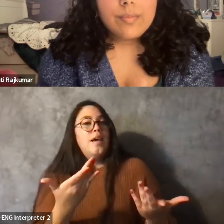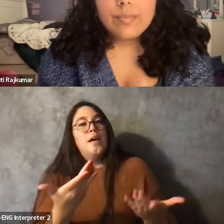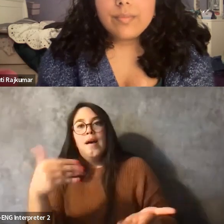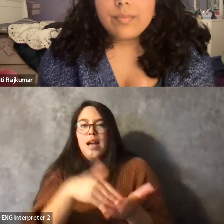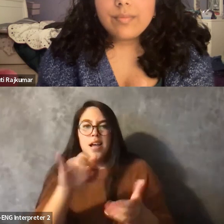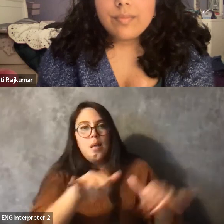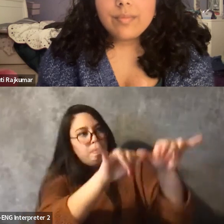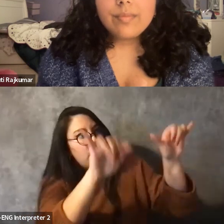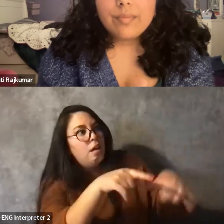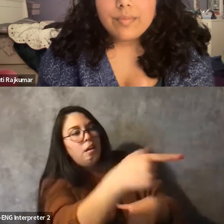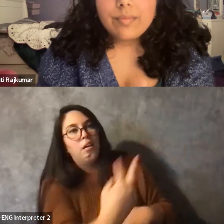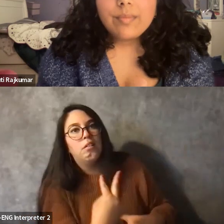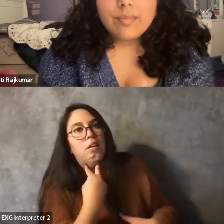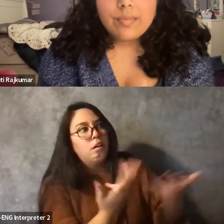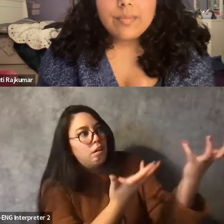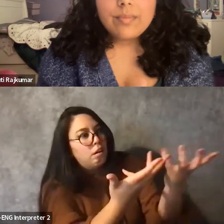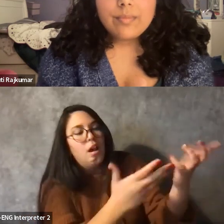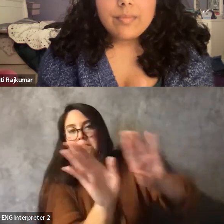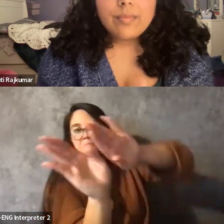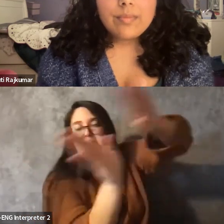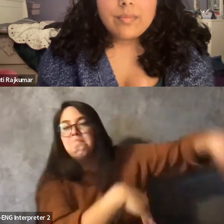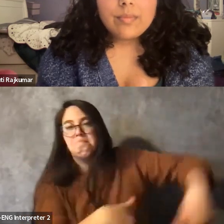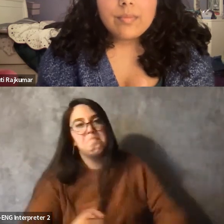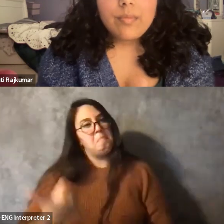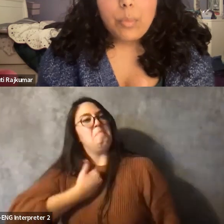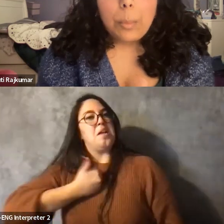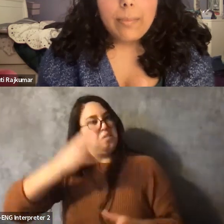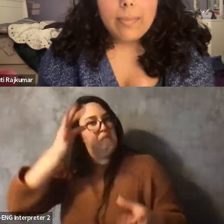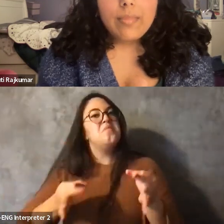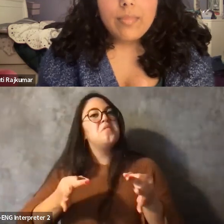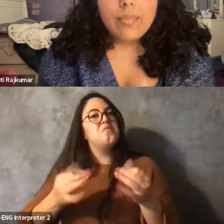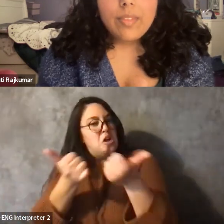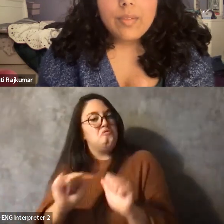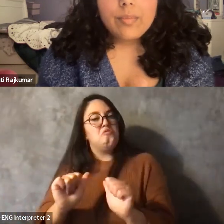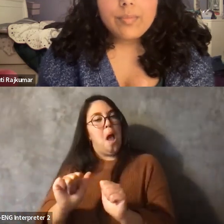and make it your own way, and I know another activist who mentioned like people